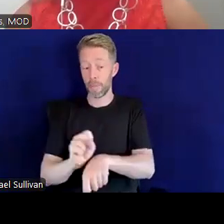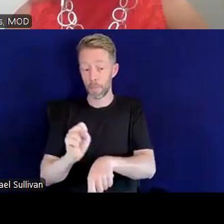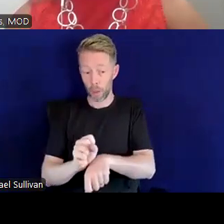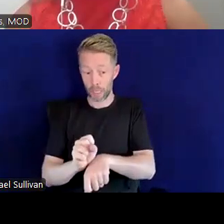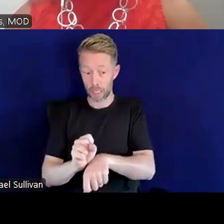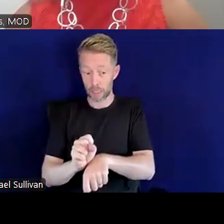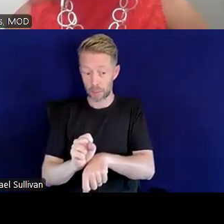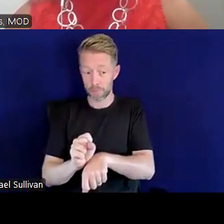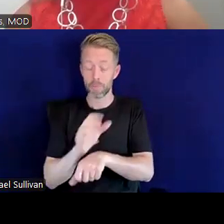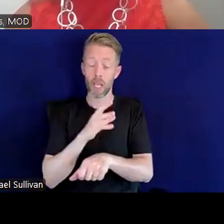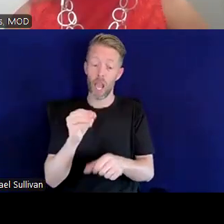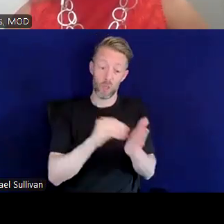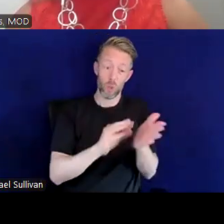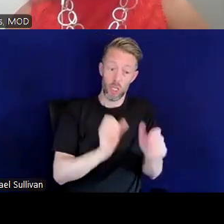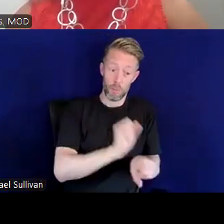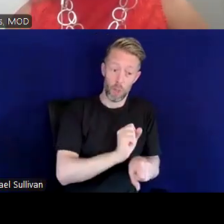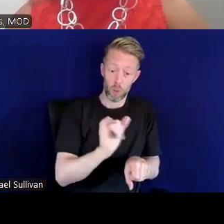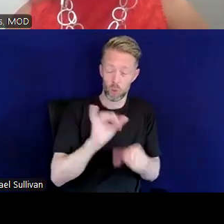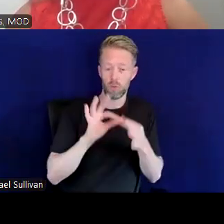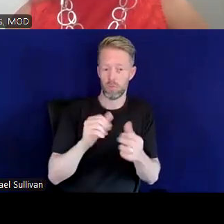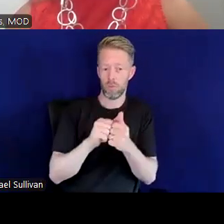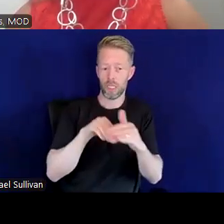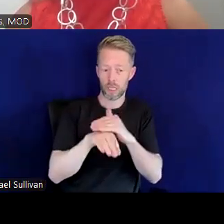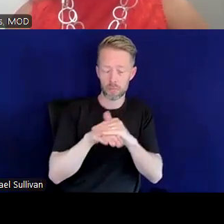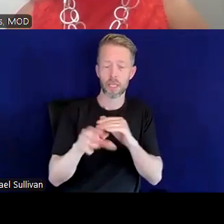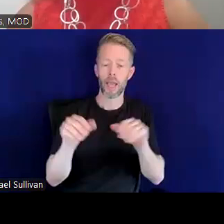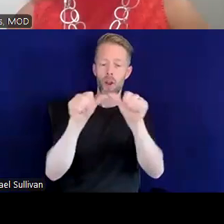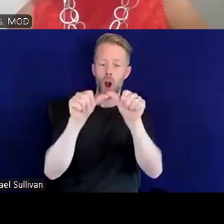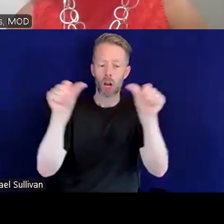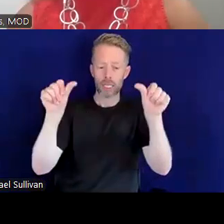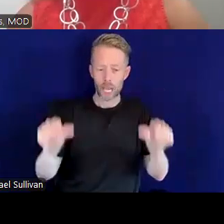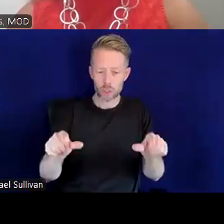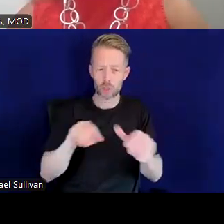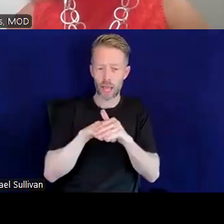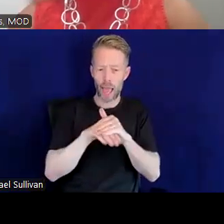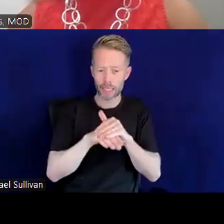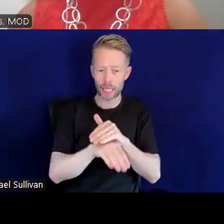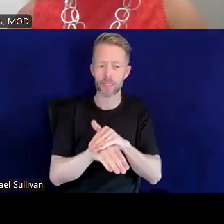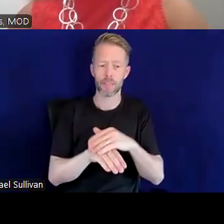student employment in accessibility and architectural access and a lot of other